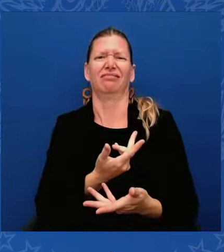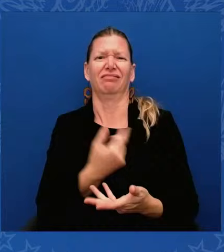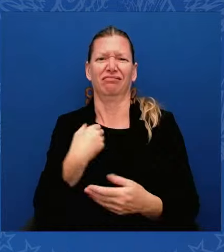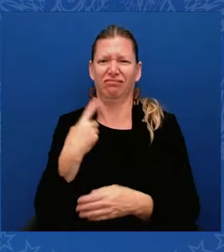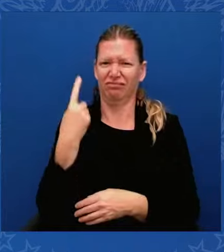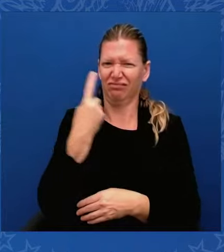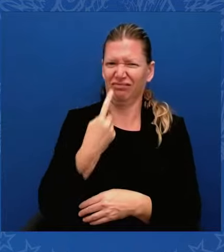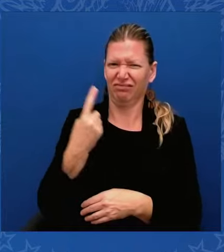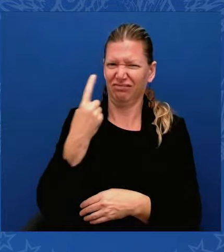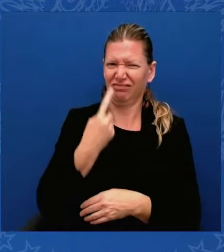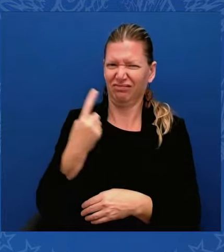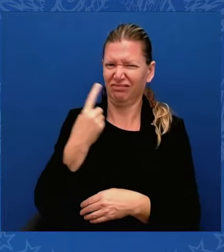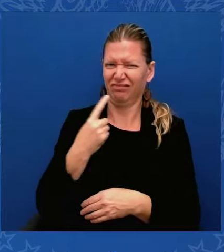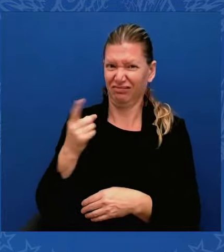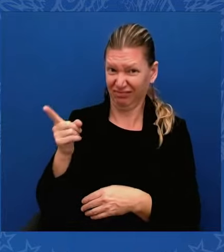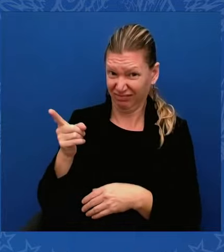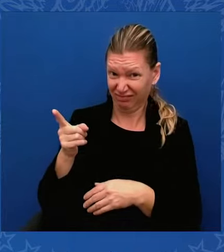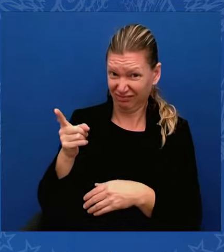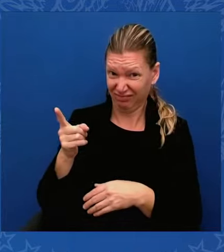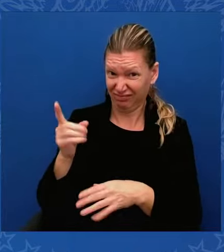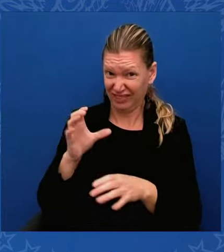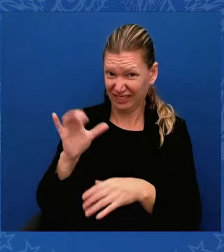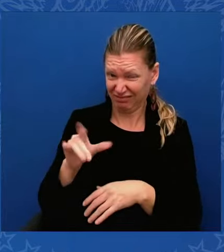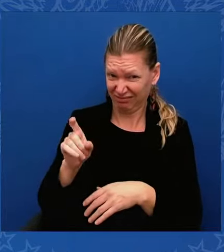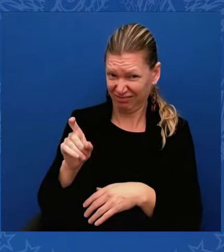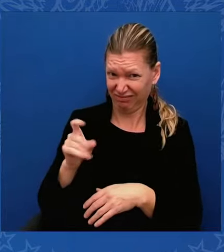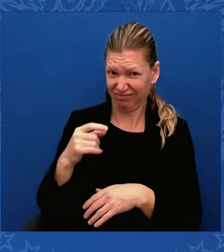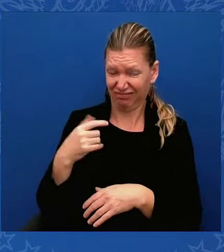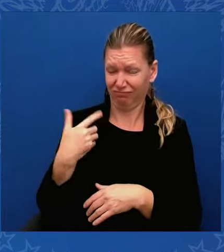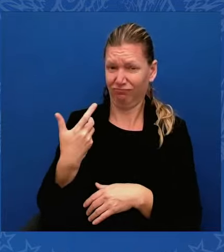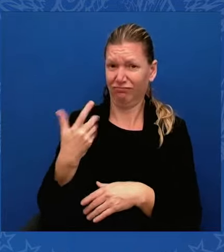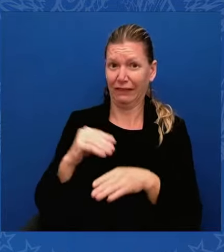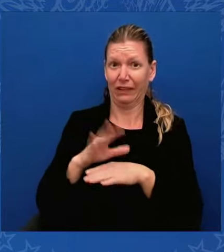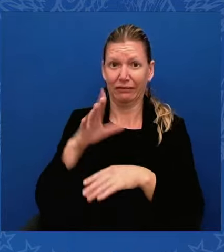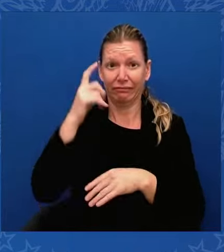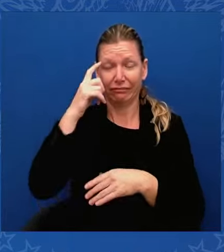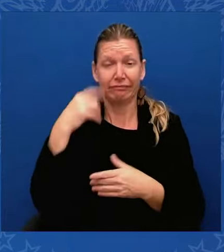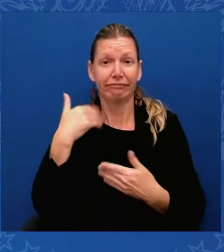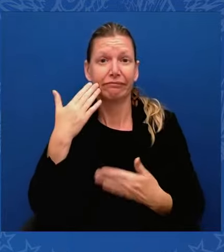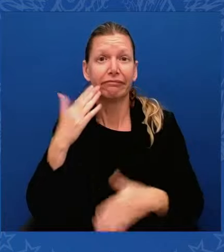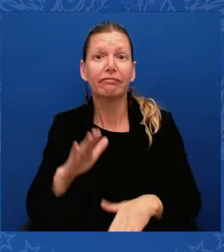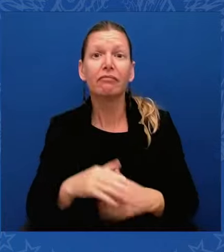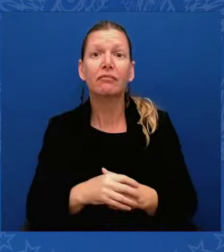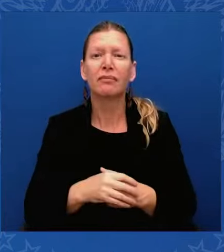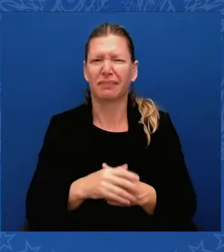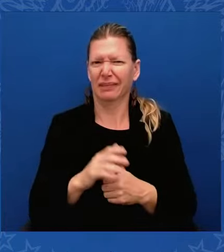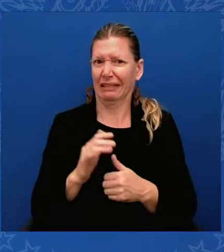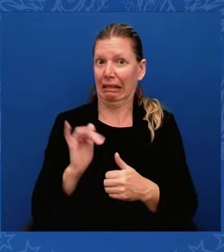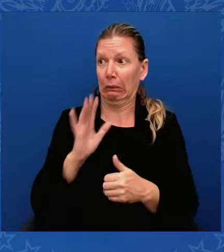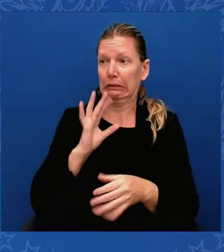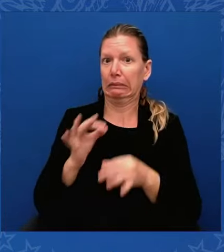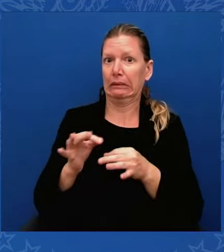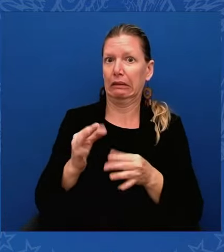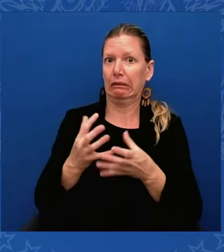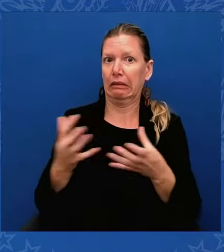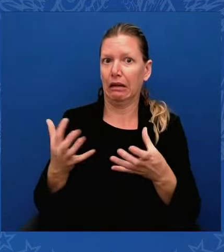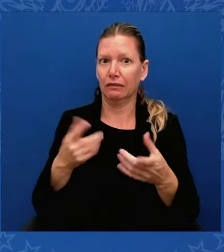We'll never forget the rise in anti-Asian hate crimes during the pandemic, and I was proud to have signed the Covid-19 Hate Crimes Act